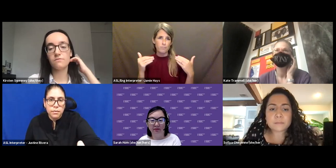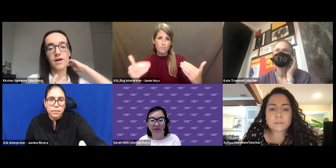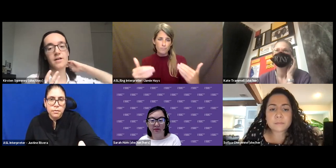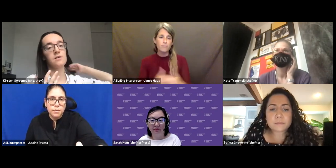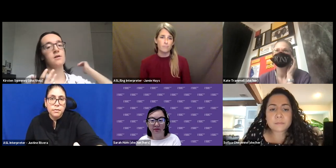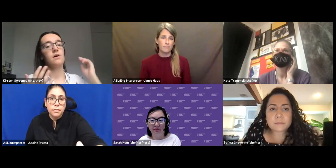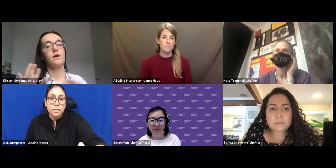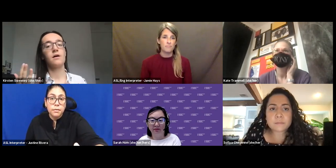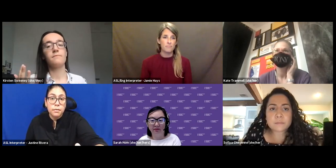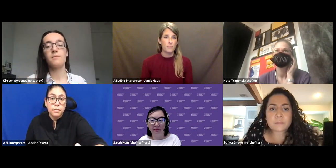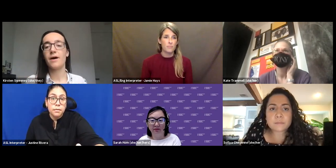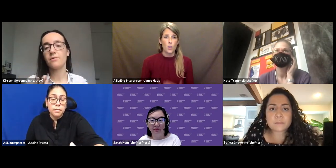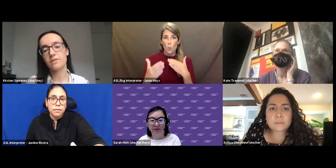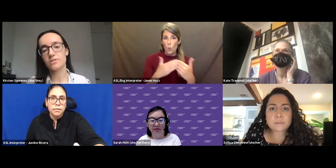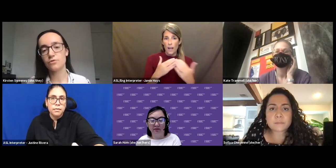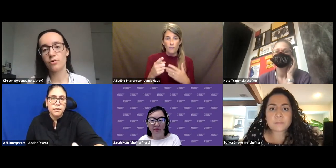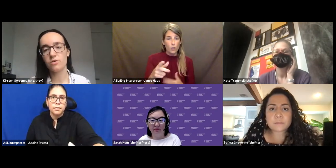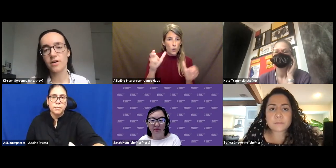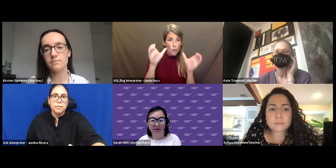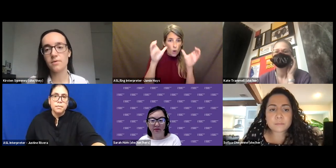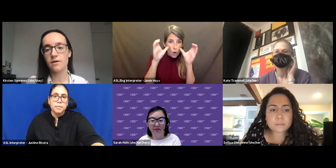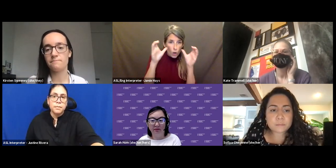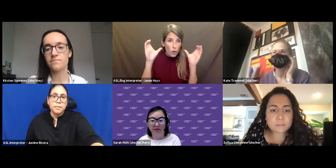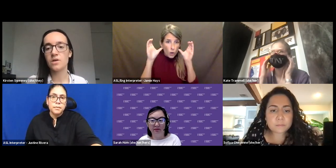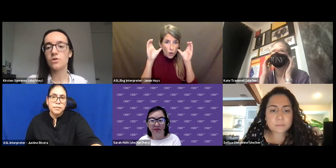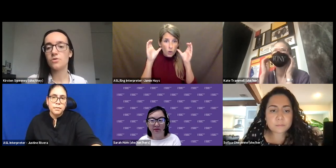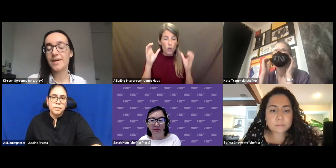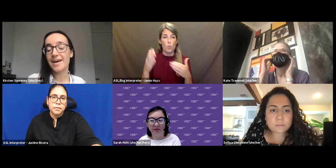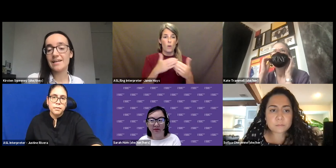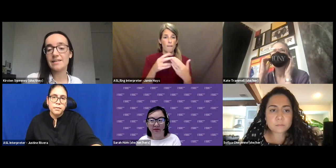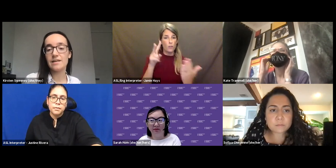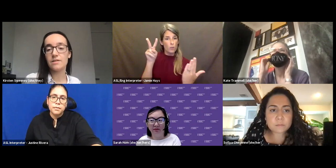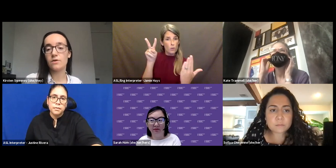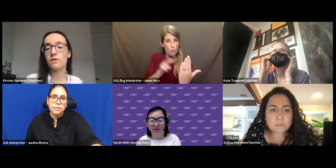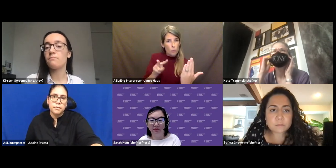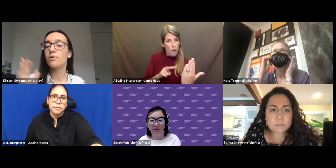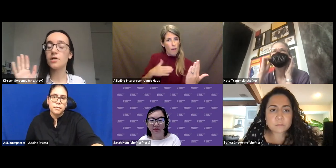you've read about this new program. You can either put